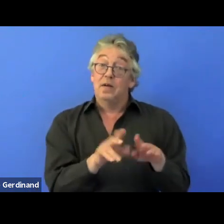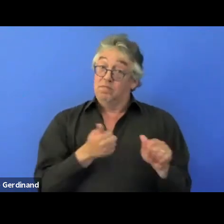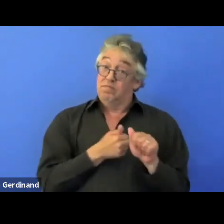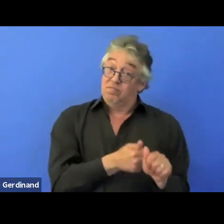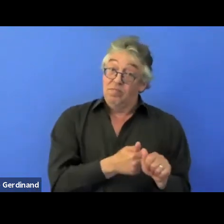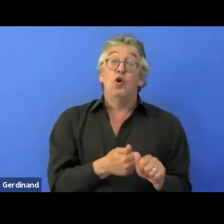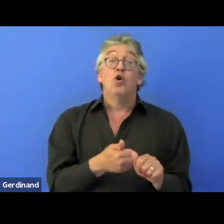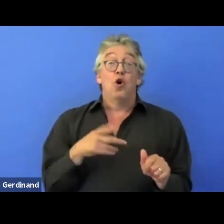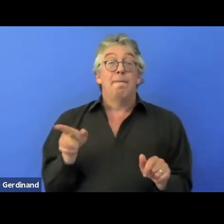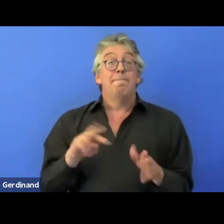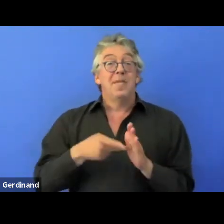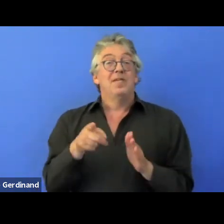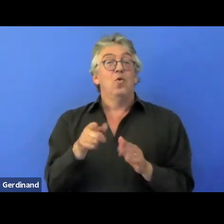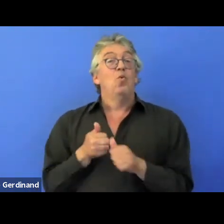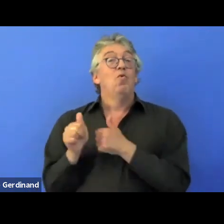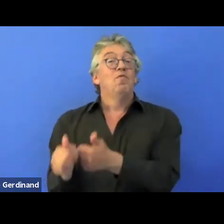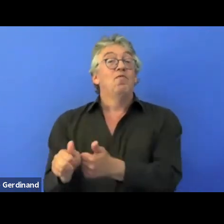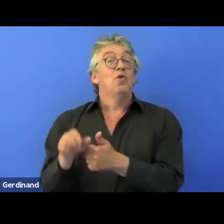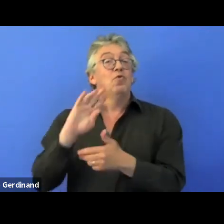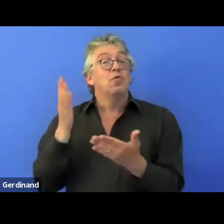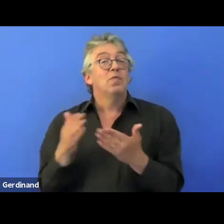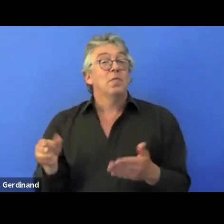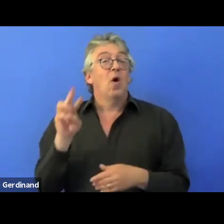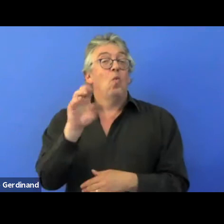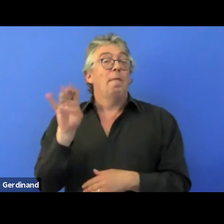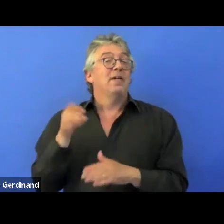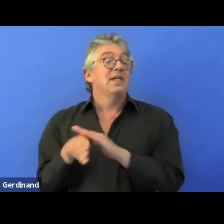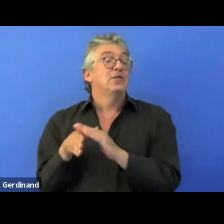And members of the technical committee for the built environment.